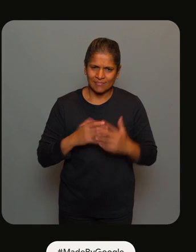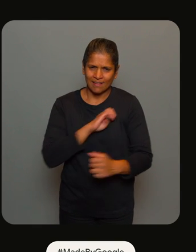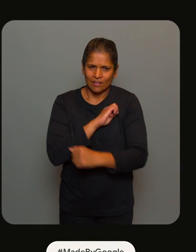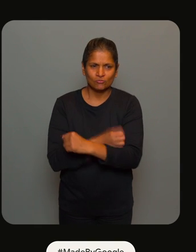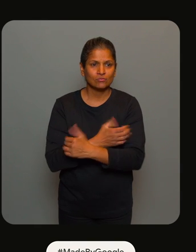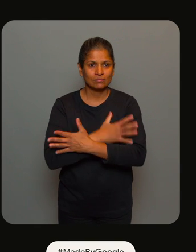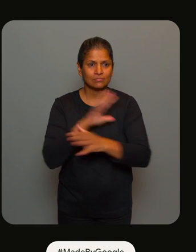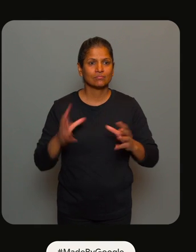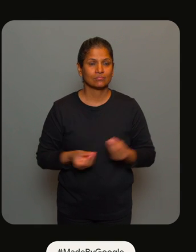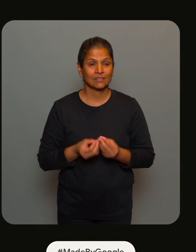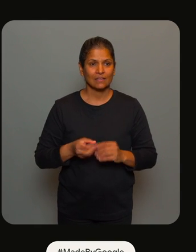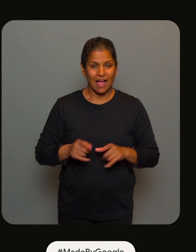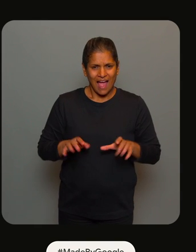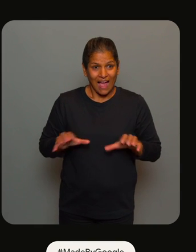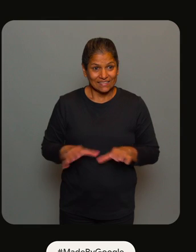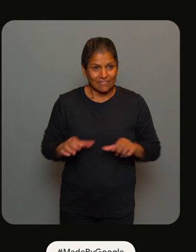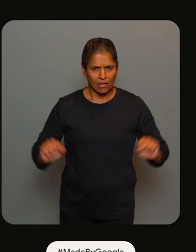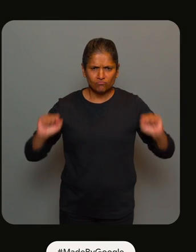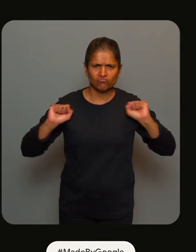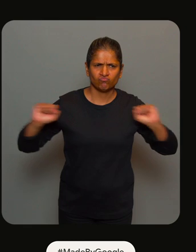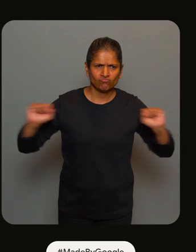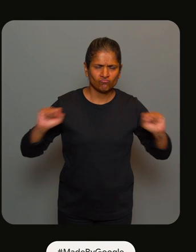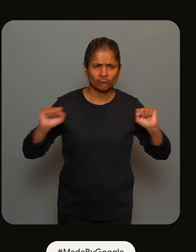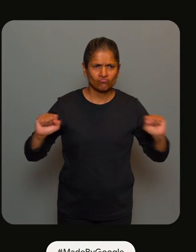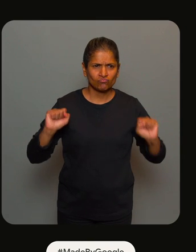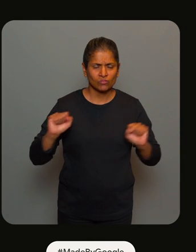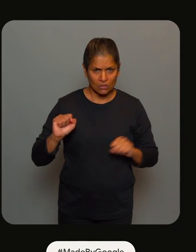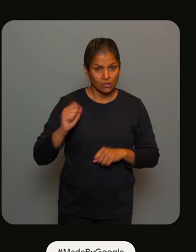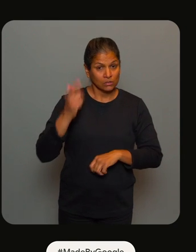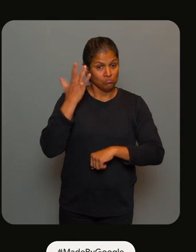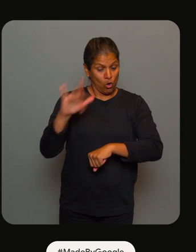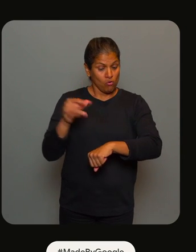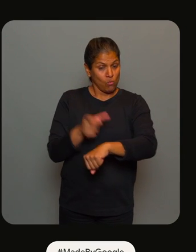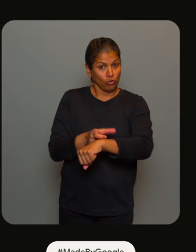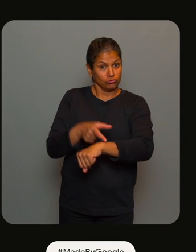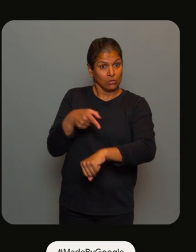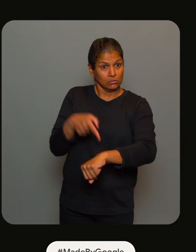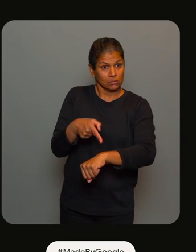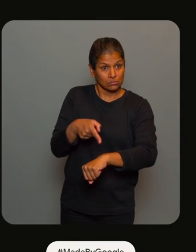fitness smartwatch. The stretch and woven bands are cozy and comfortable, so you can